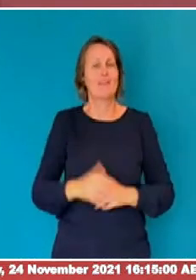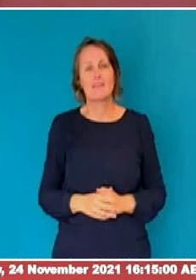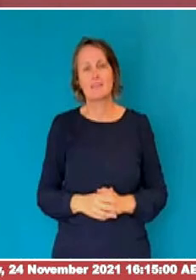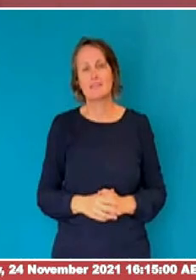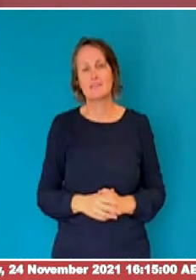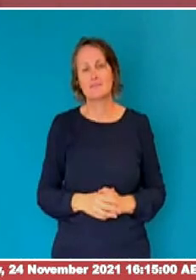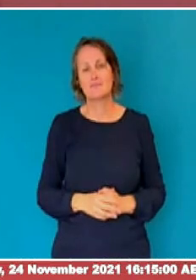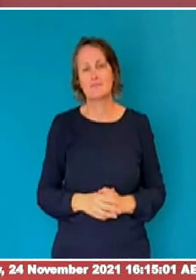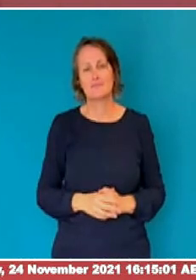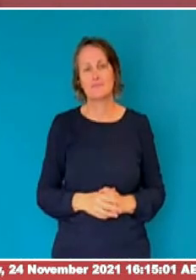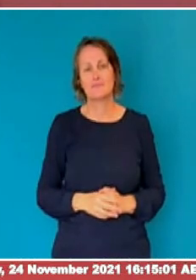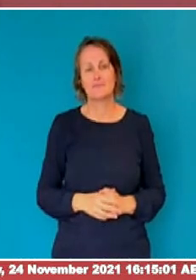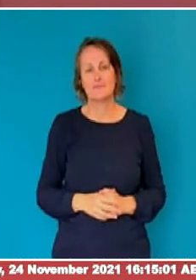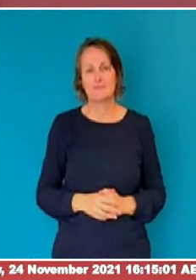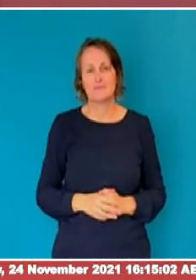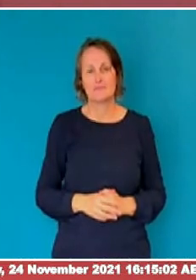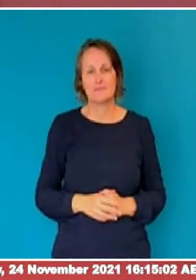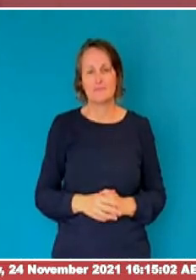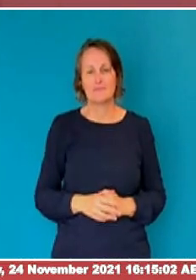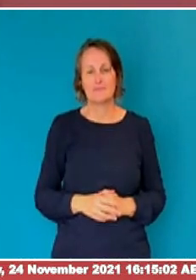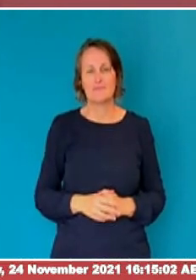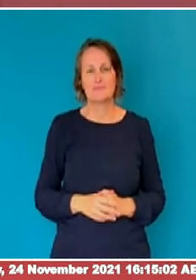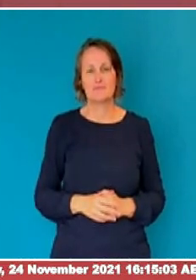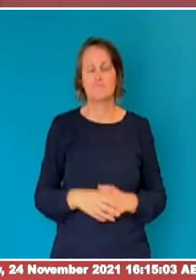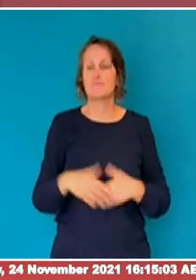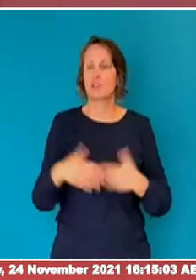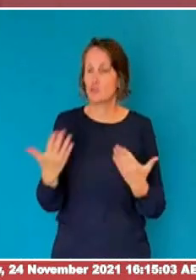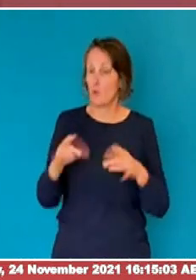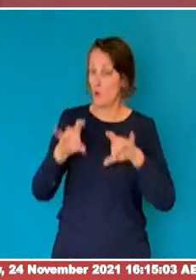So is it accurate then to say that from Australia Post's perspective there